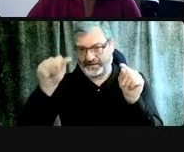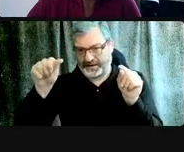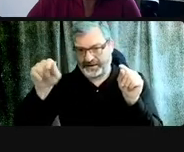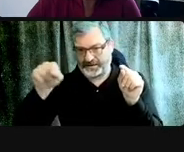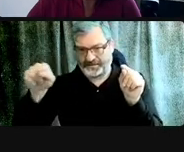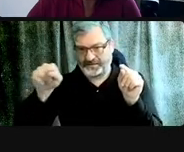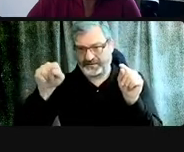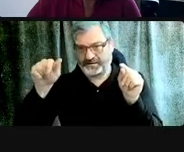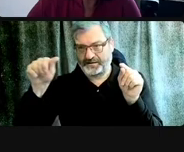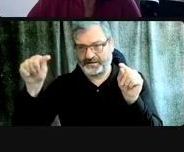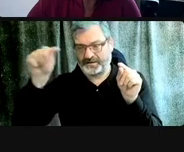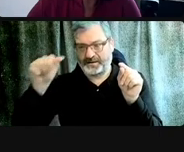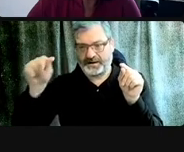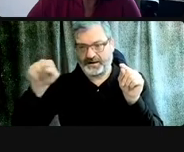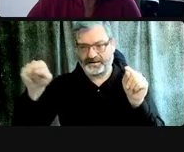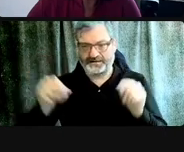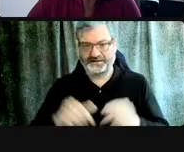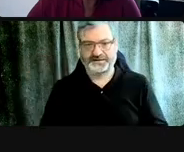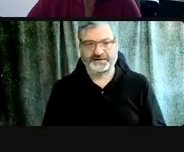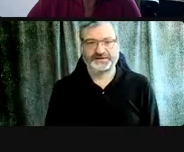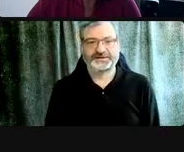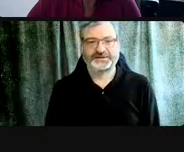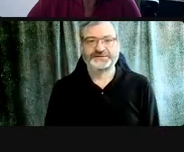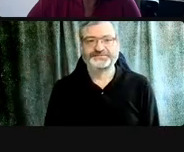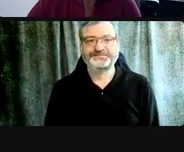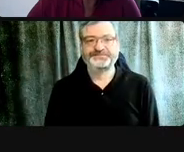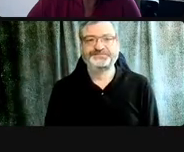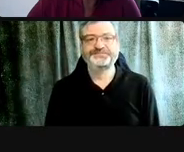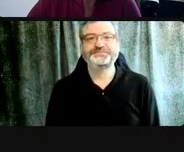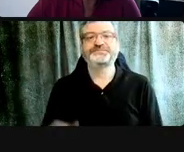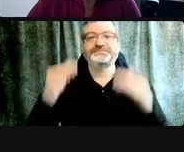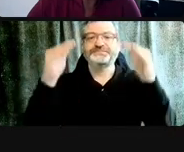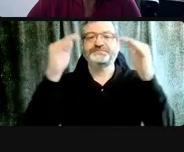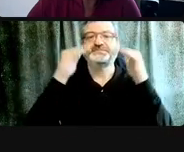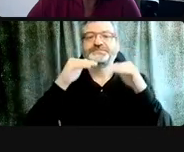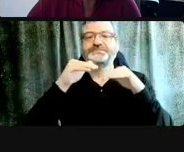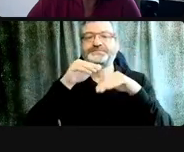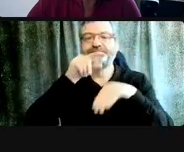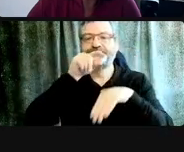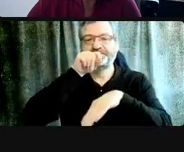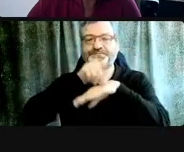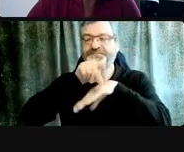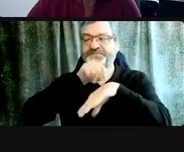and at Yolandawhich on IG and Philadelphia Contemporary on Twitter.